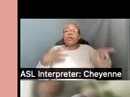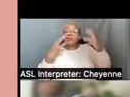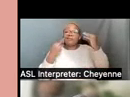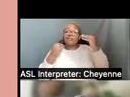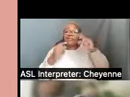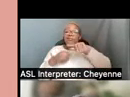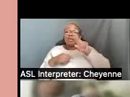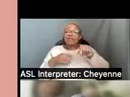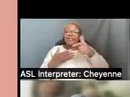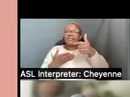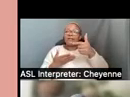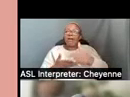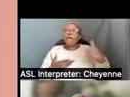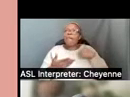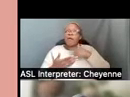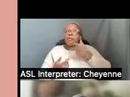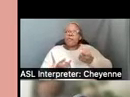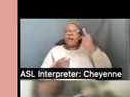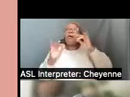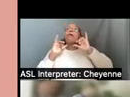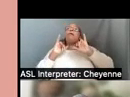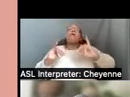understand what you consider your target audience to be.